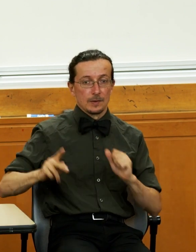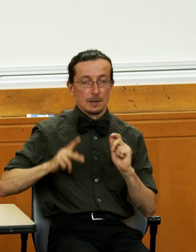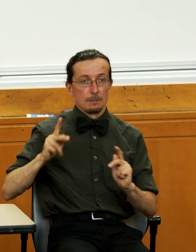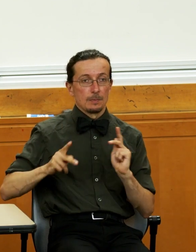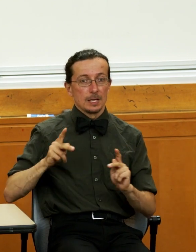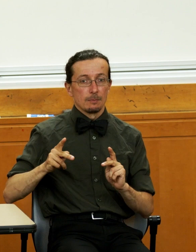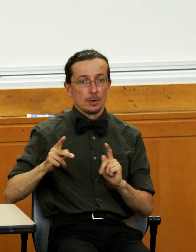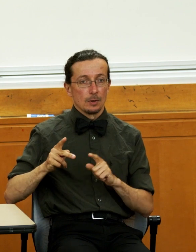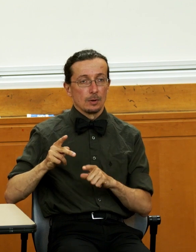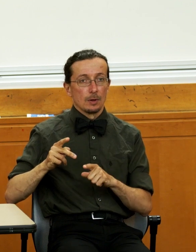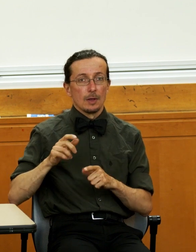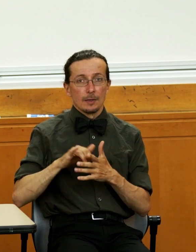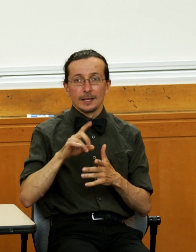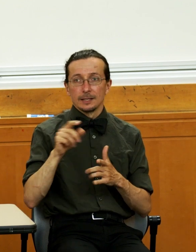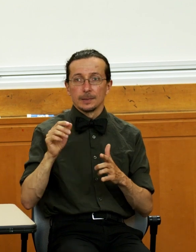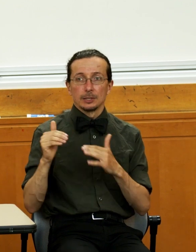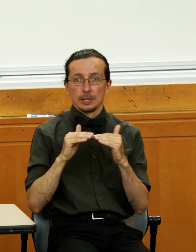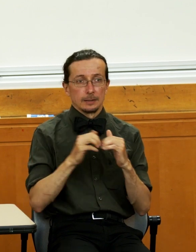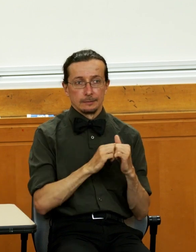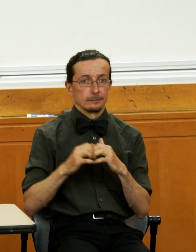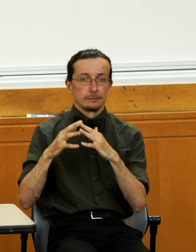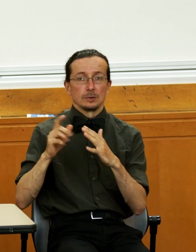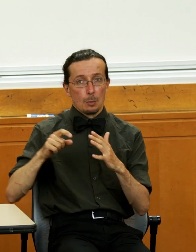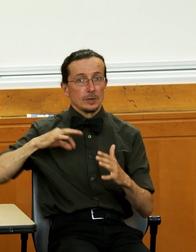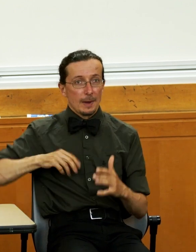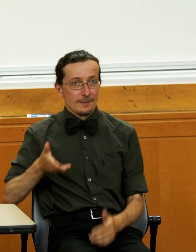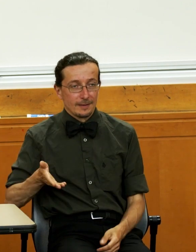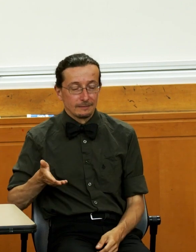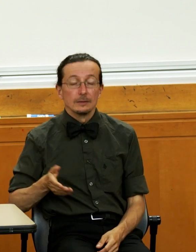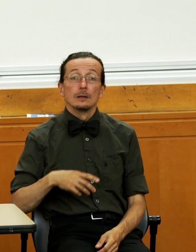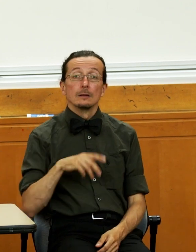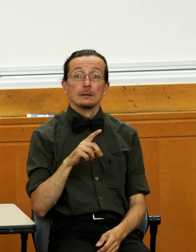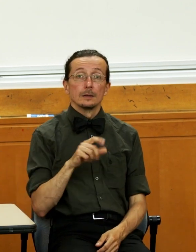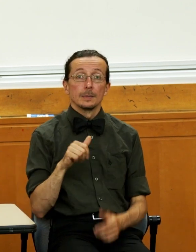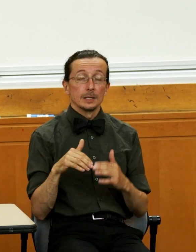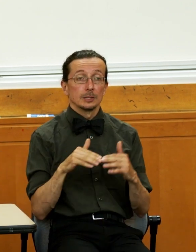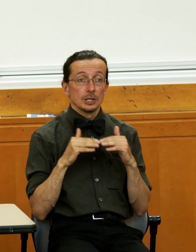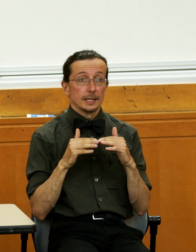and by which Disability Justice was created. Disability Justice isn't just a more diverse